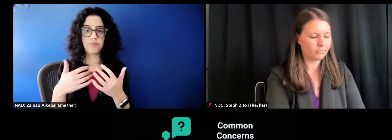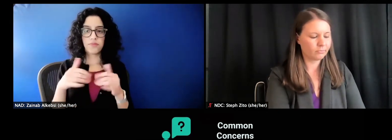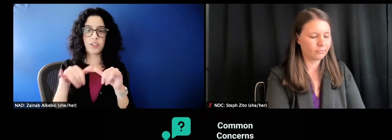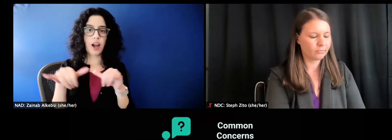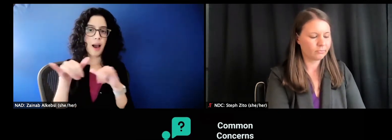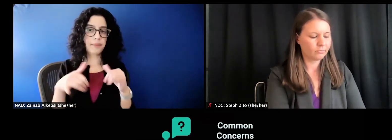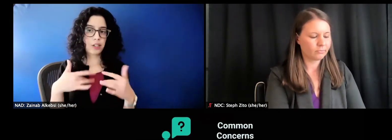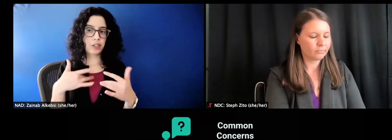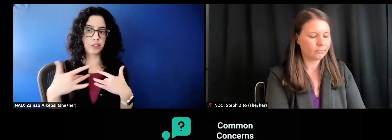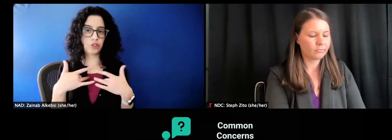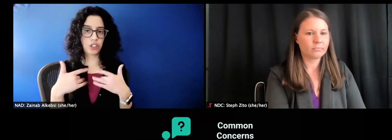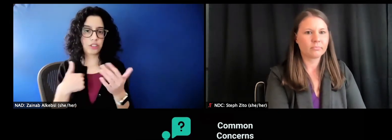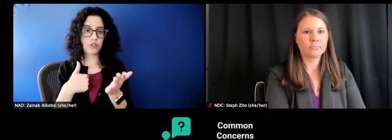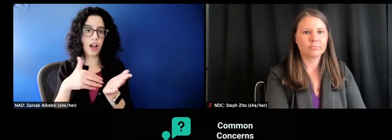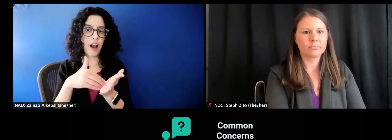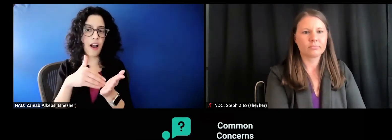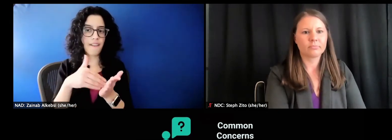These are some of the common concerns that we often